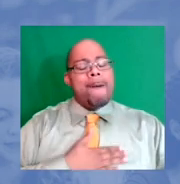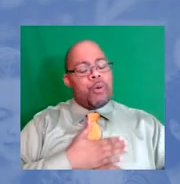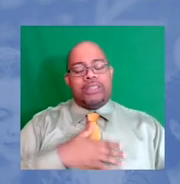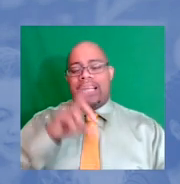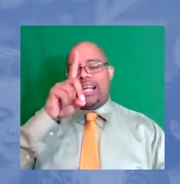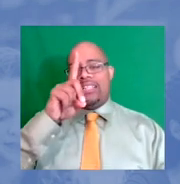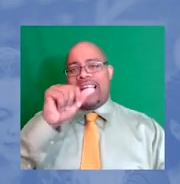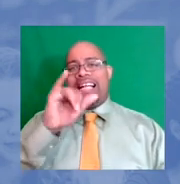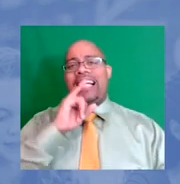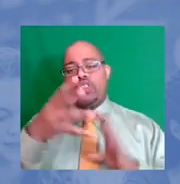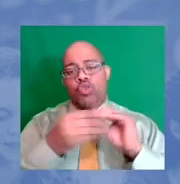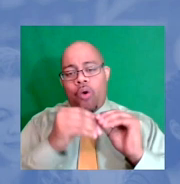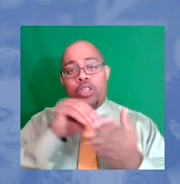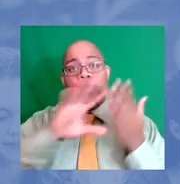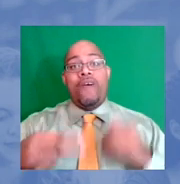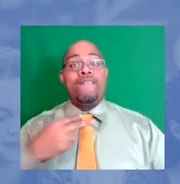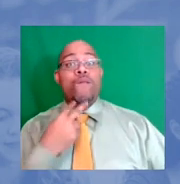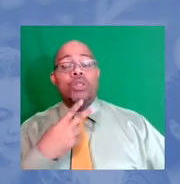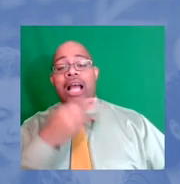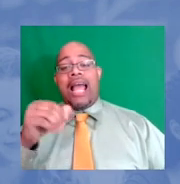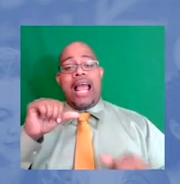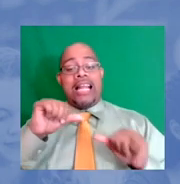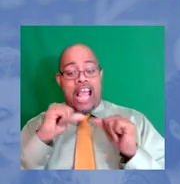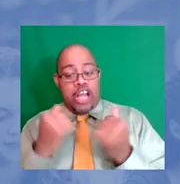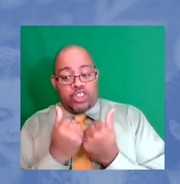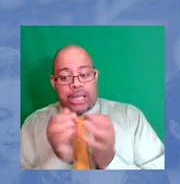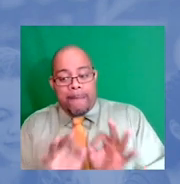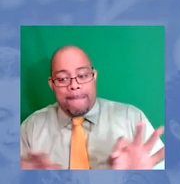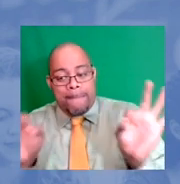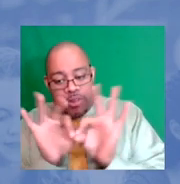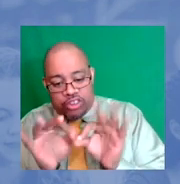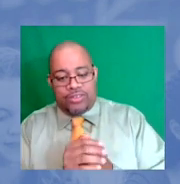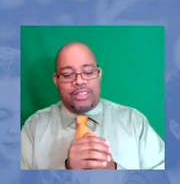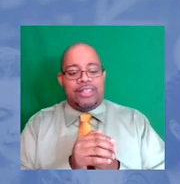STUDENT VOICE AND AGENCY MATTERS. AND I HEAR IN ALL YOUR COMMENTS TODAY THIS